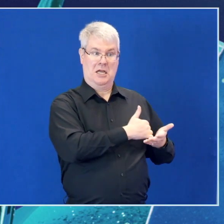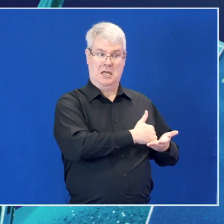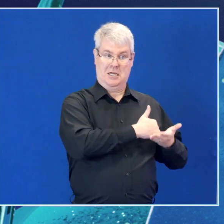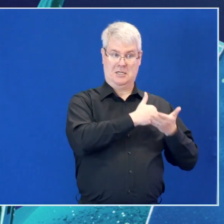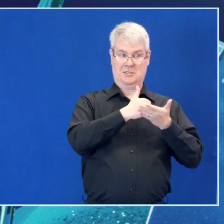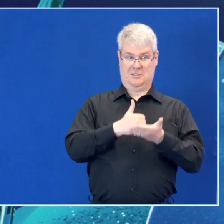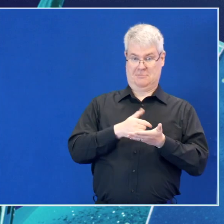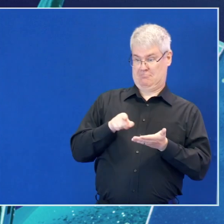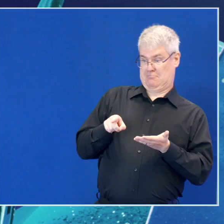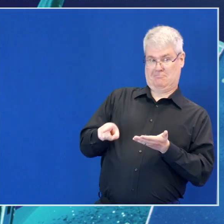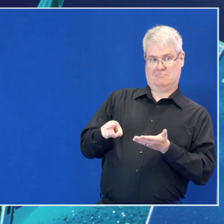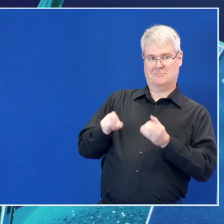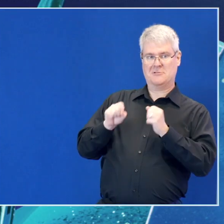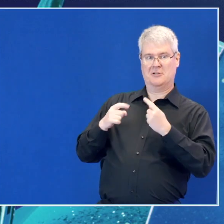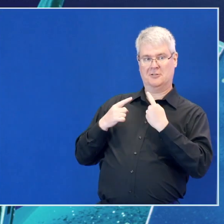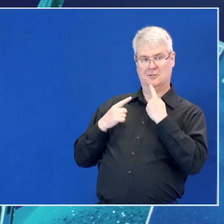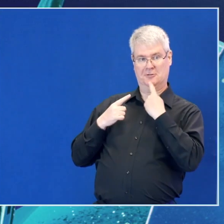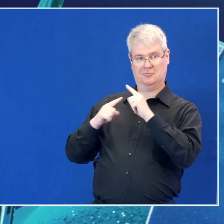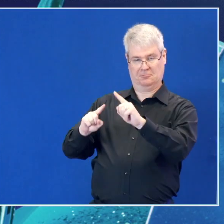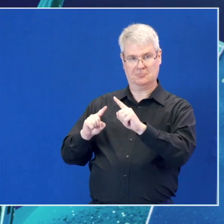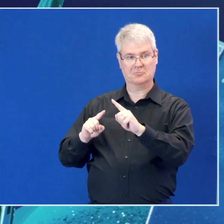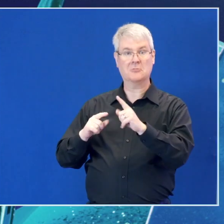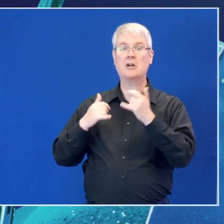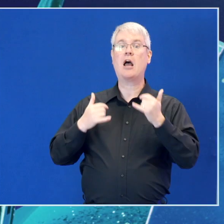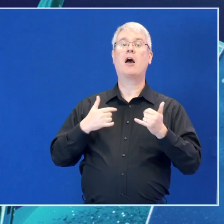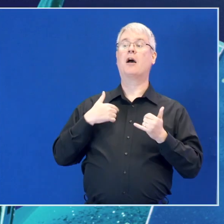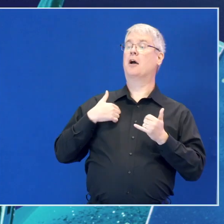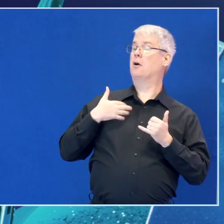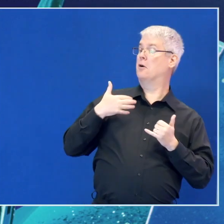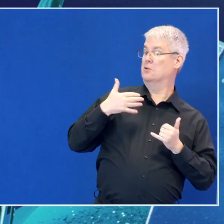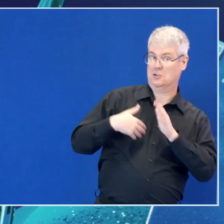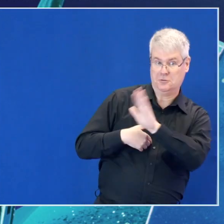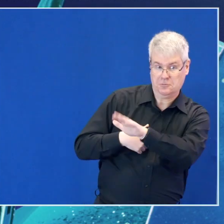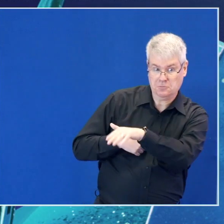And the first thing I said is, have you checked out Retain? Have you gone on there?